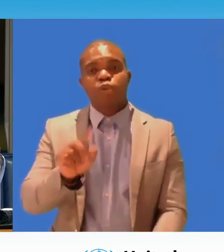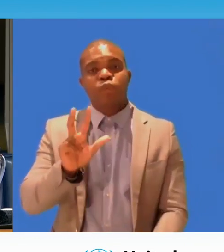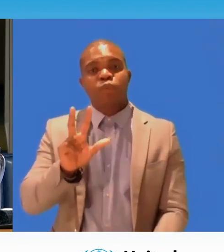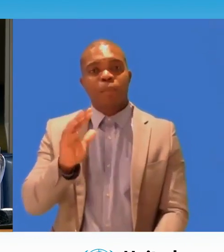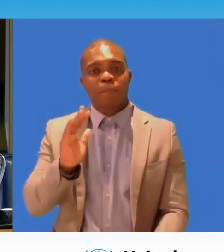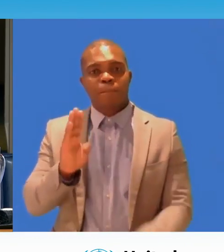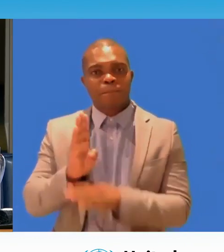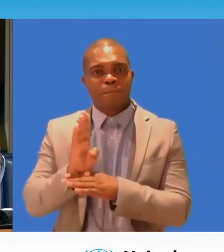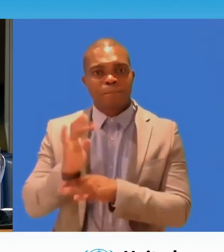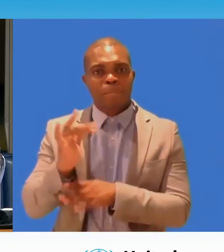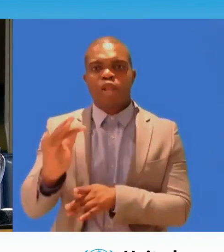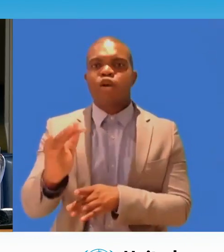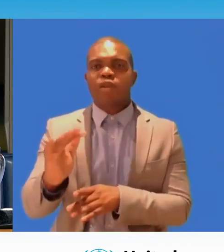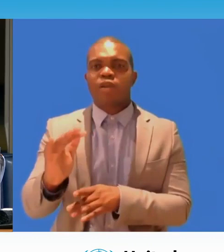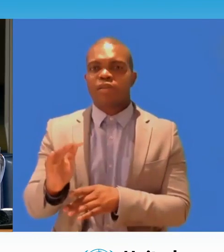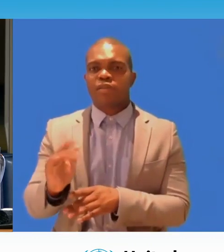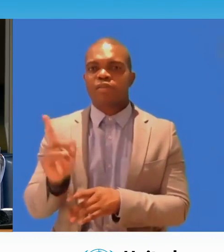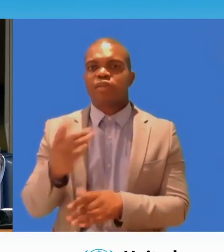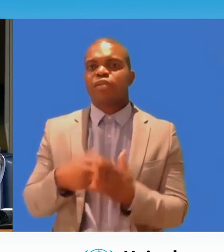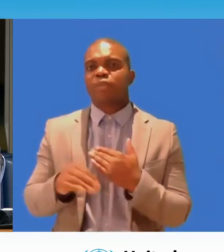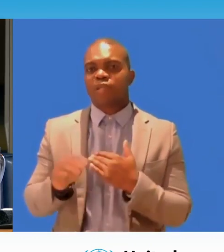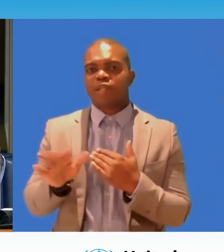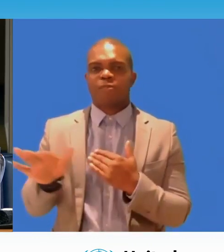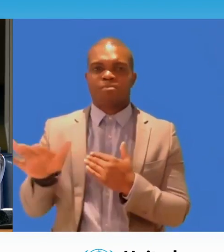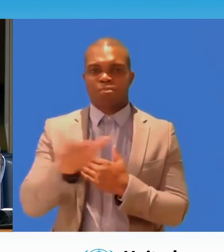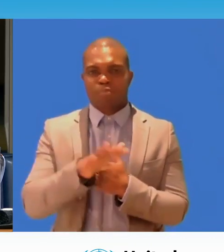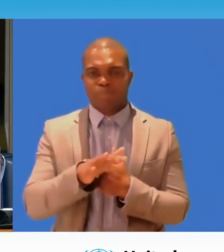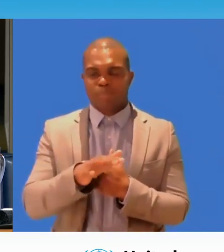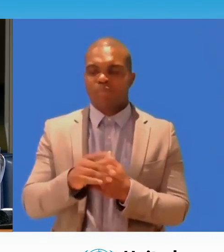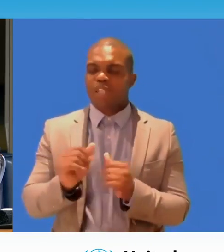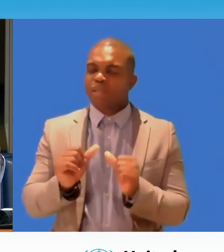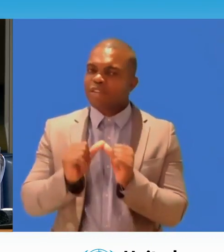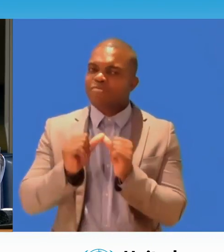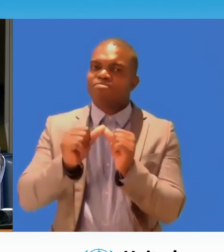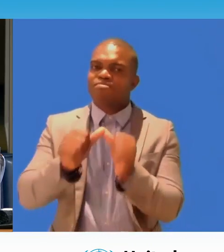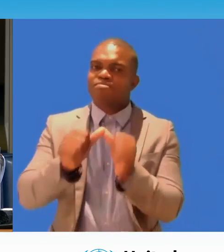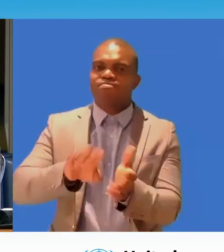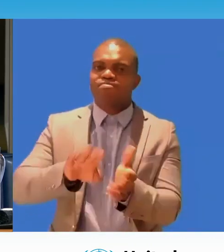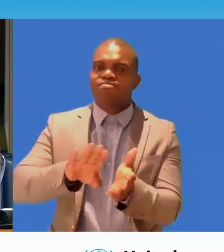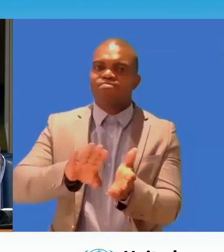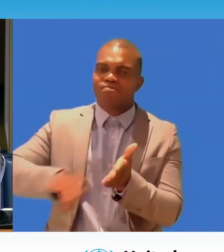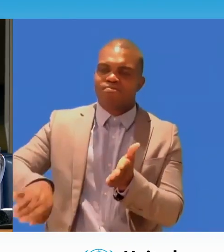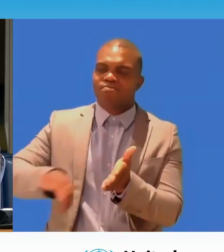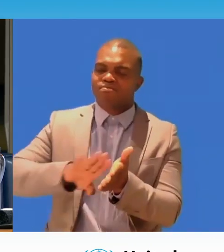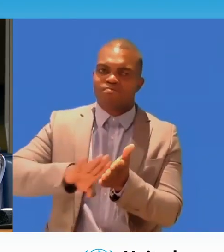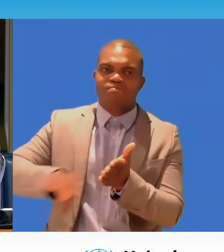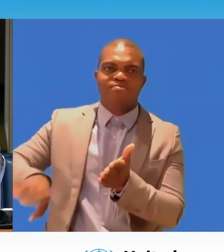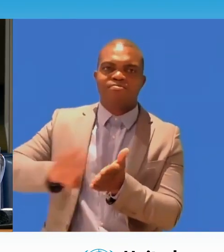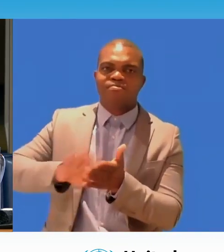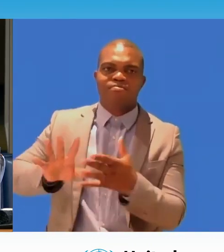and perspectives of persons with disabilities persists the urgent call to rethink our Global